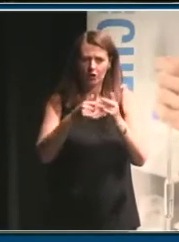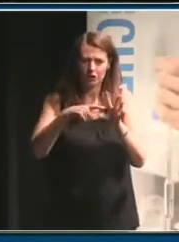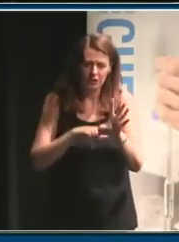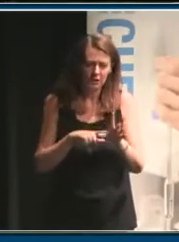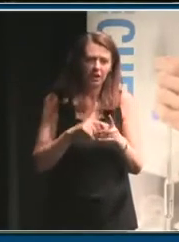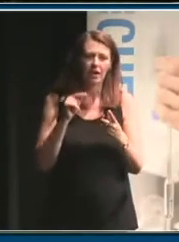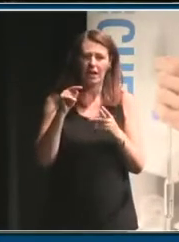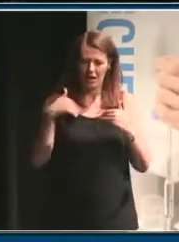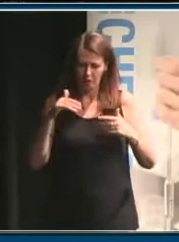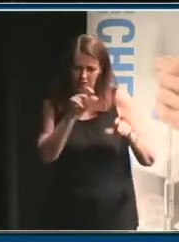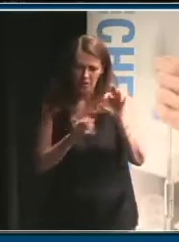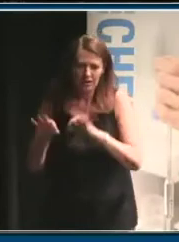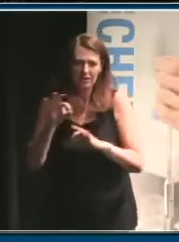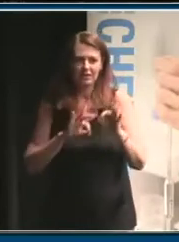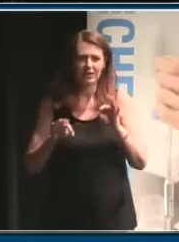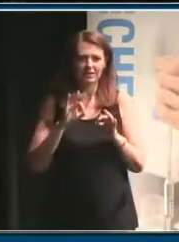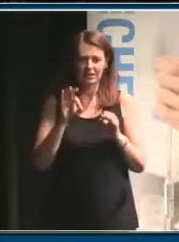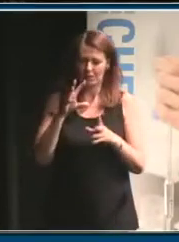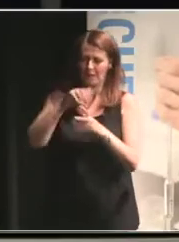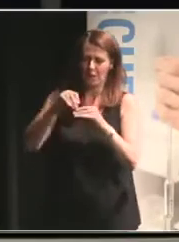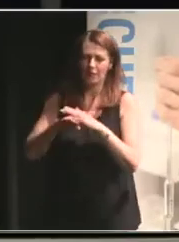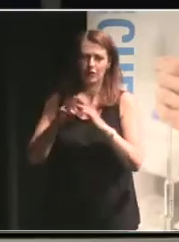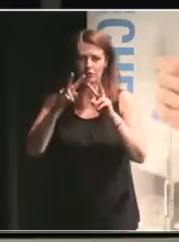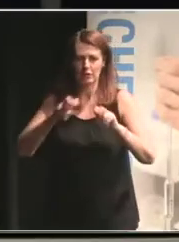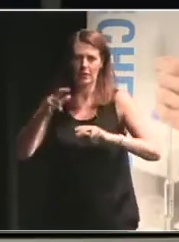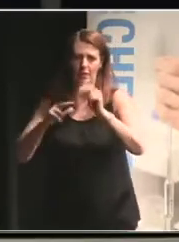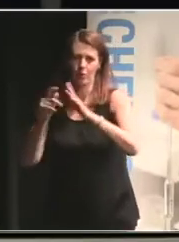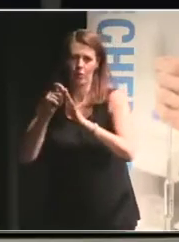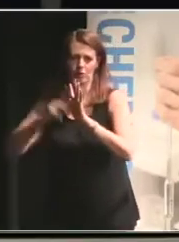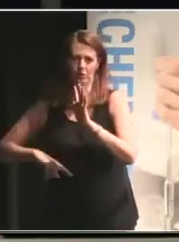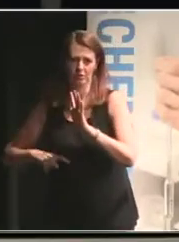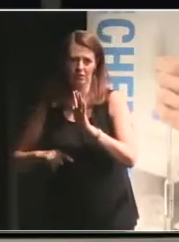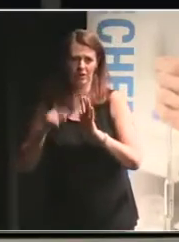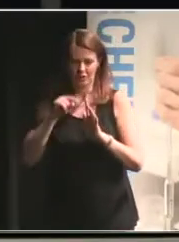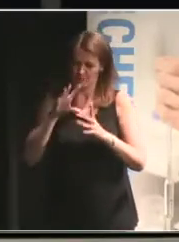to be on day one of an R&D project. To be part of the design criteria by wilful intent.